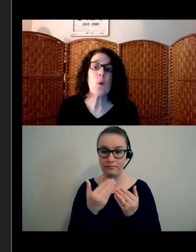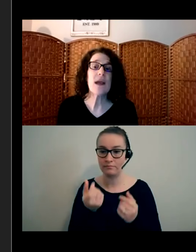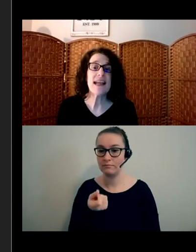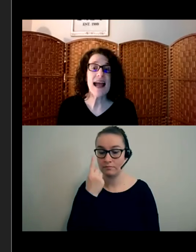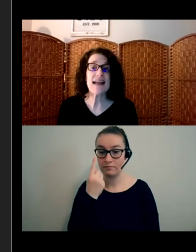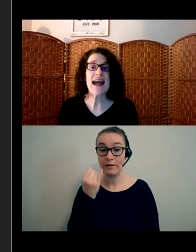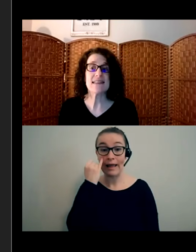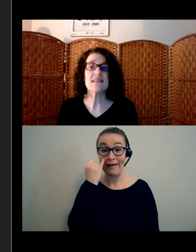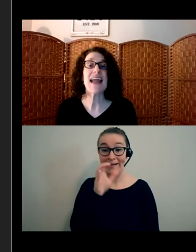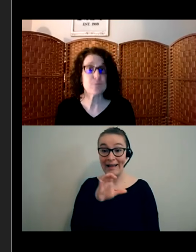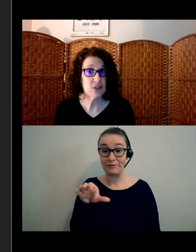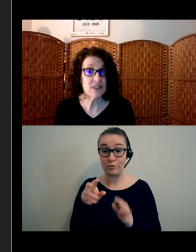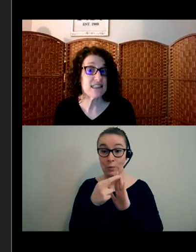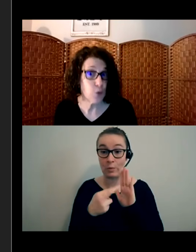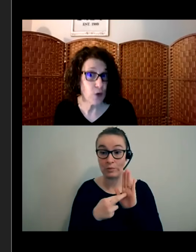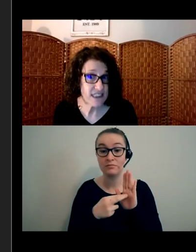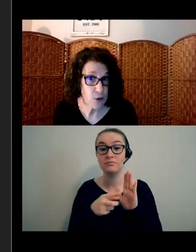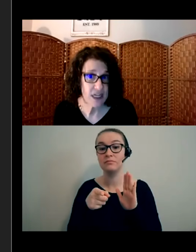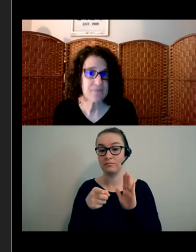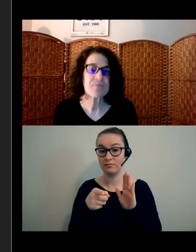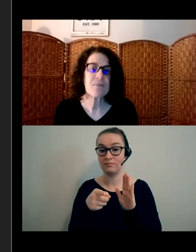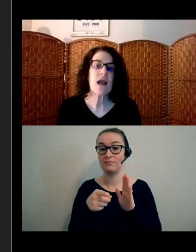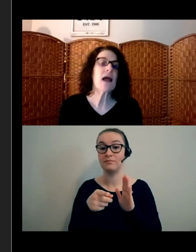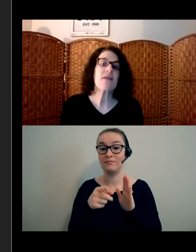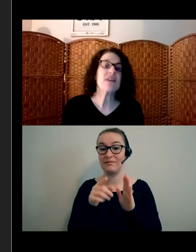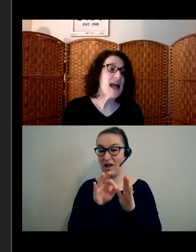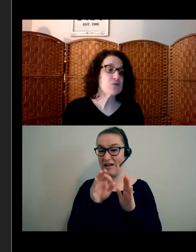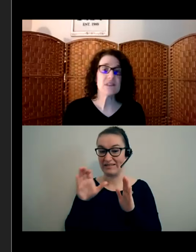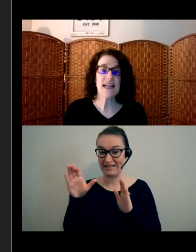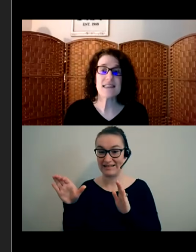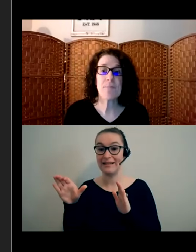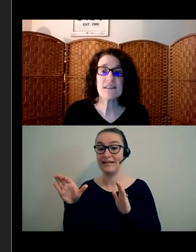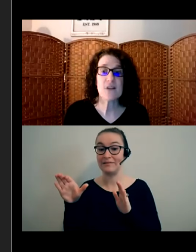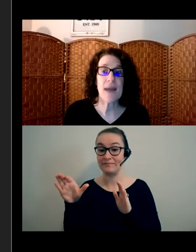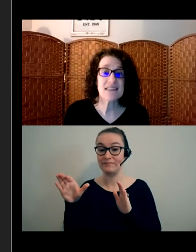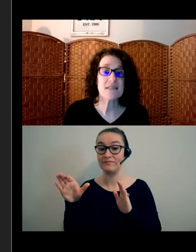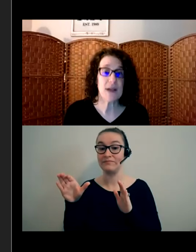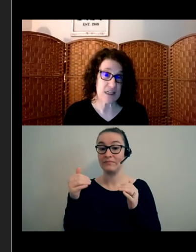WCAG has captions in its criterion. The Caption10 is based on my experience